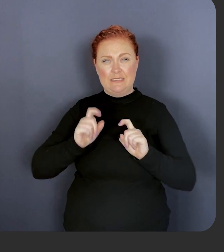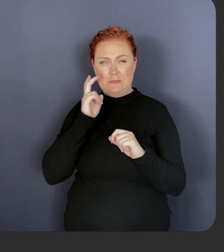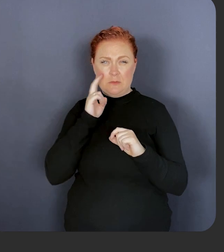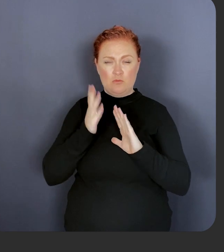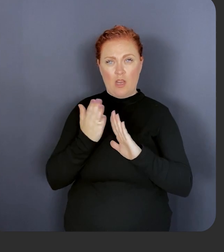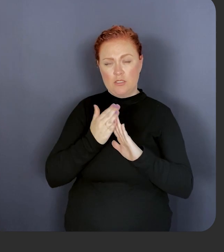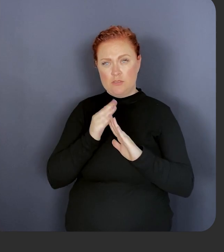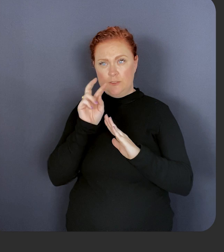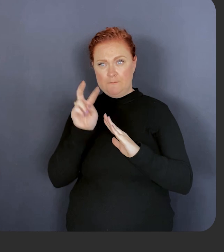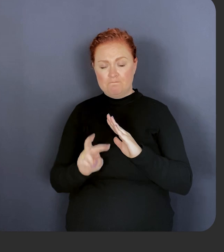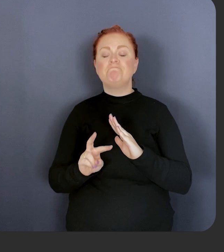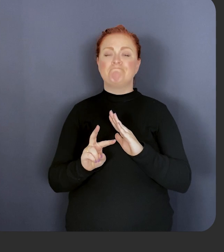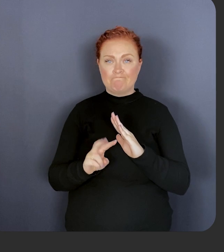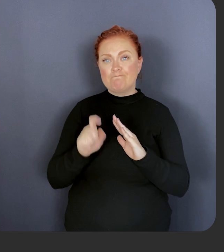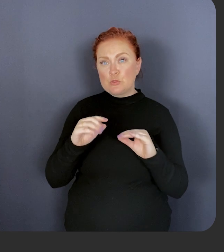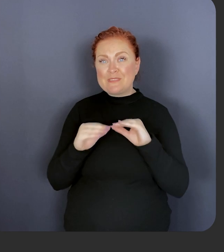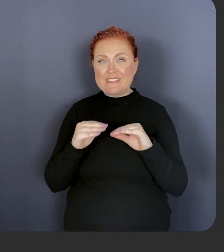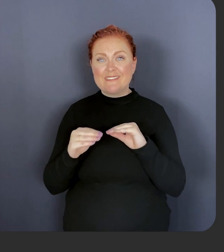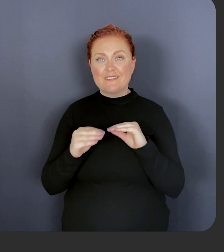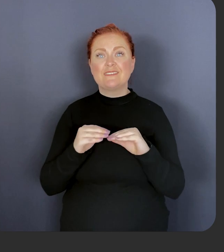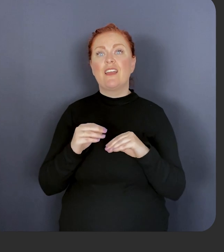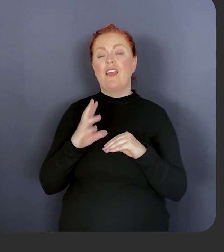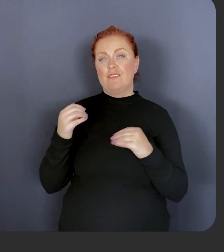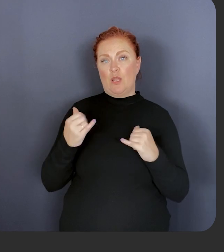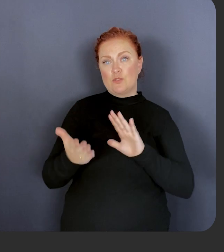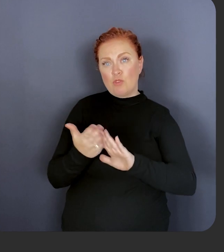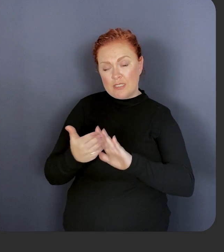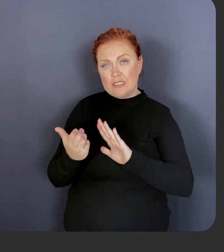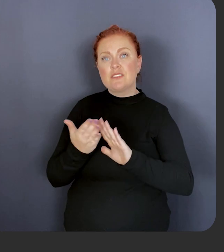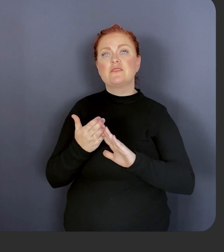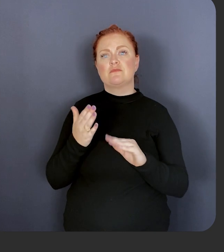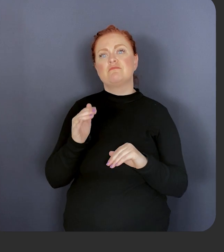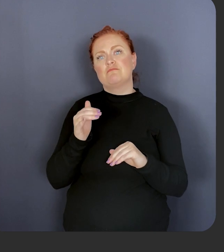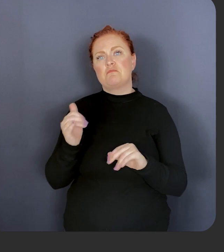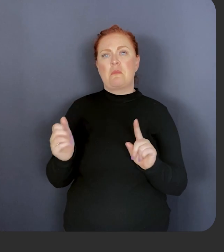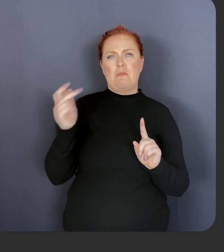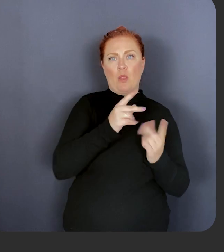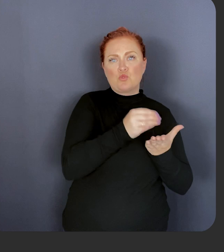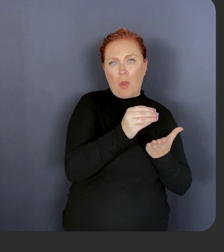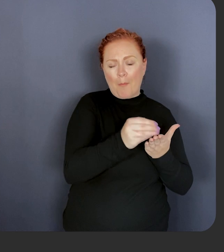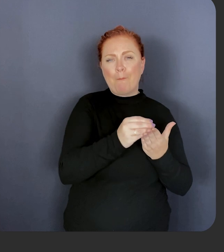and see that that should also be fixed. And while that's going, we can also go back to our shop.